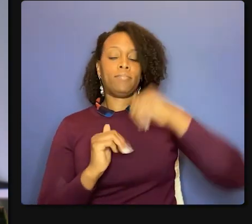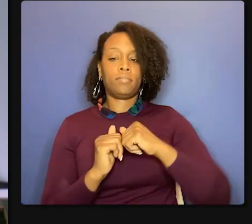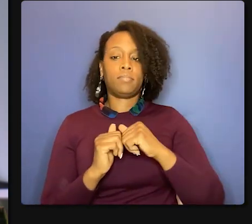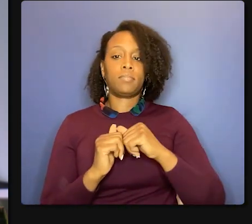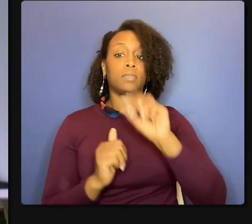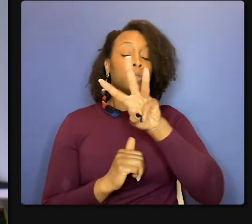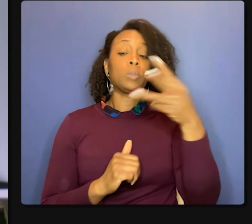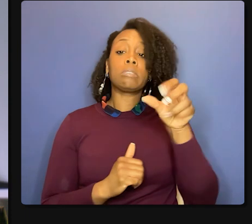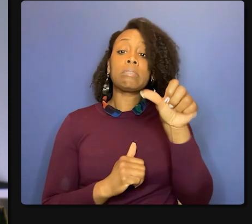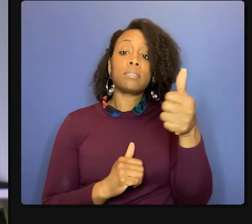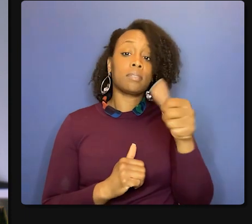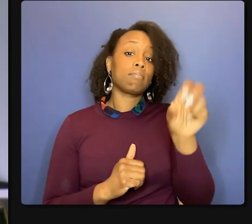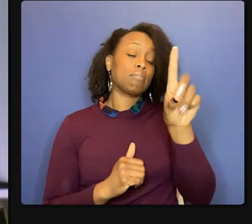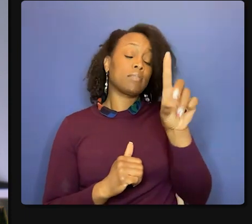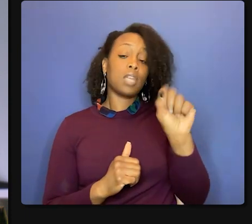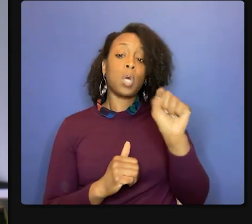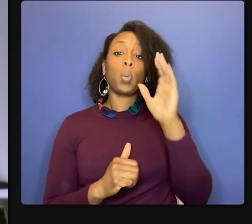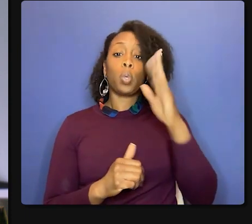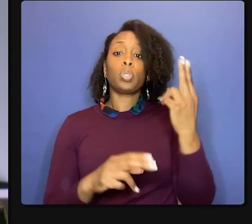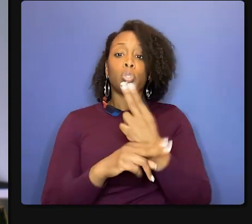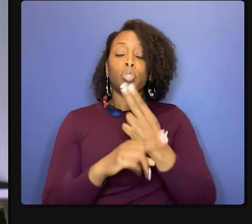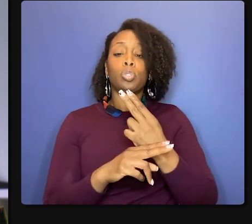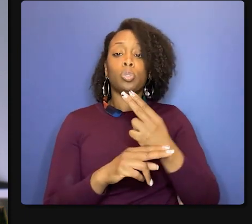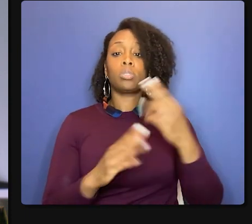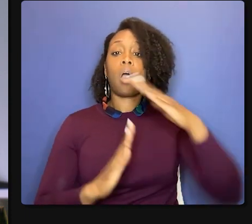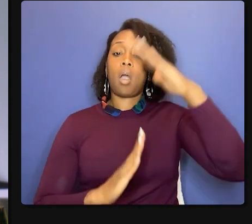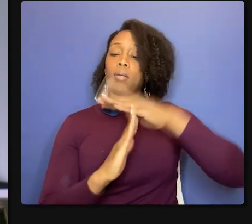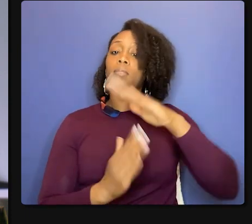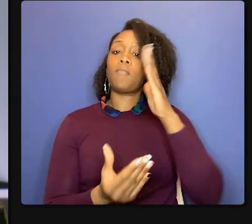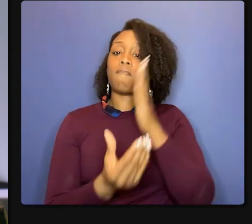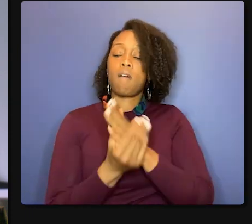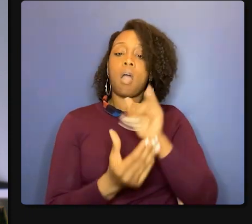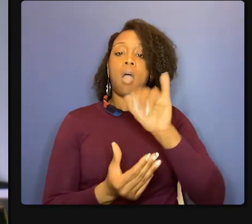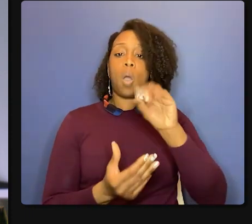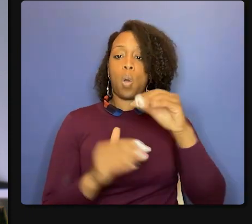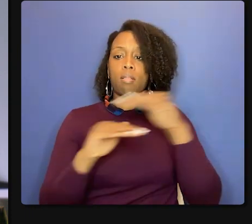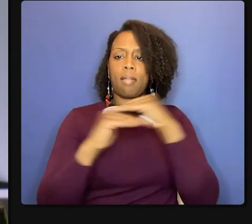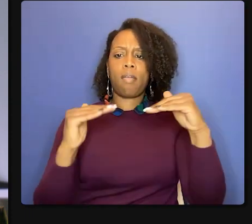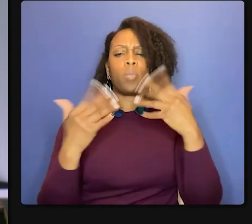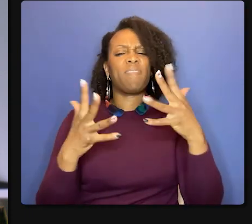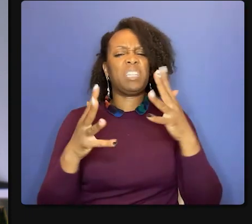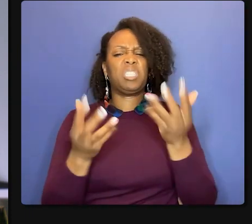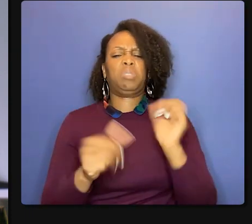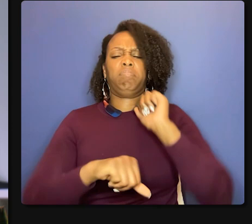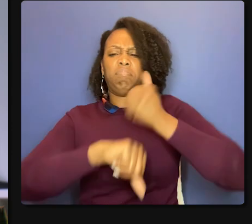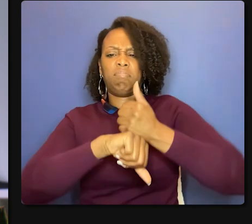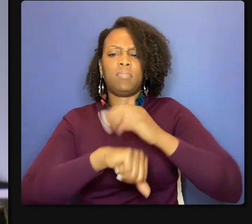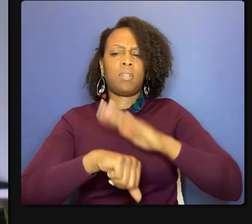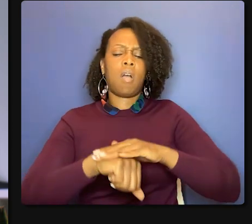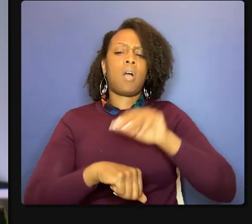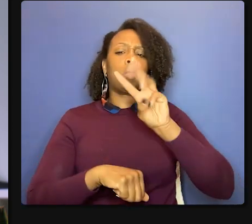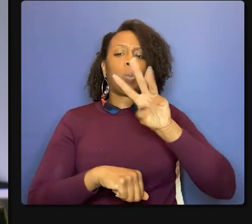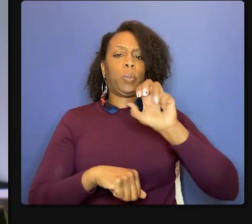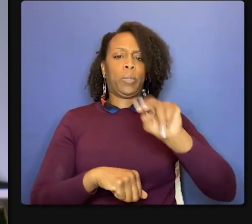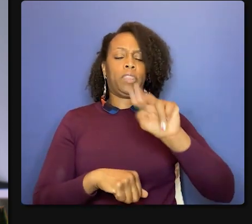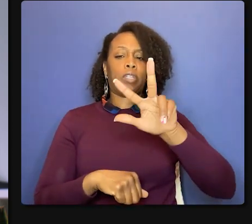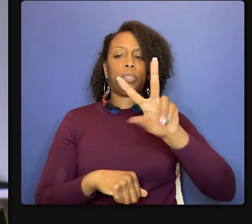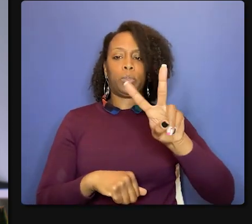On Windows 10, DirectStorage will fall back to use an optimized file IO layer that we built on top of the Win32 APIs.